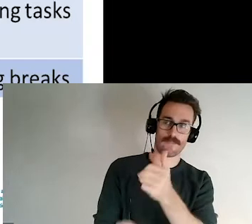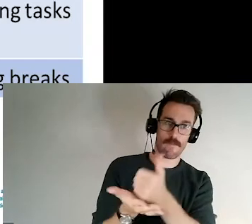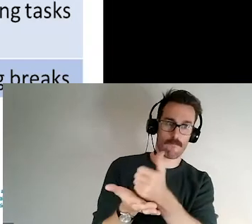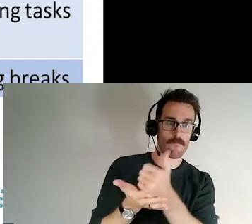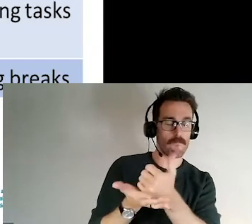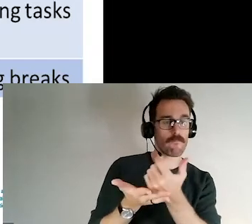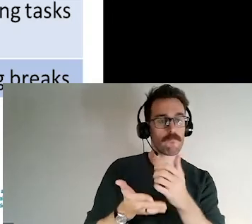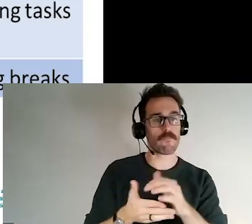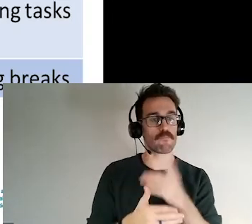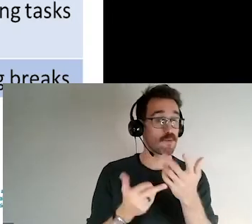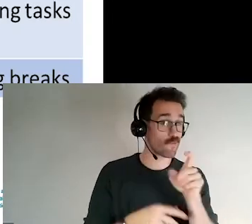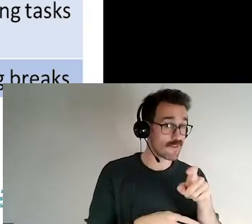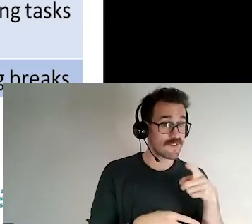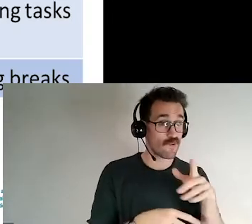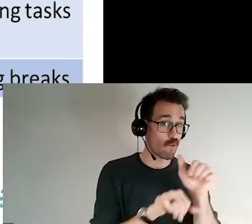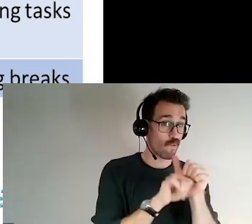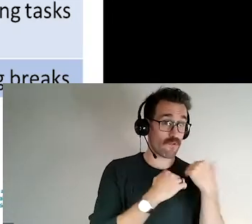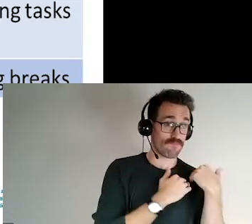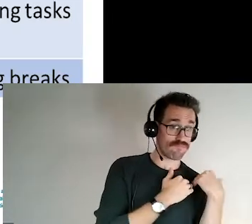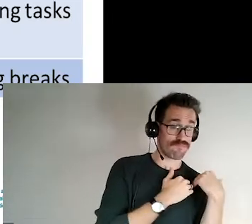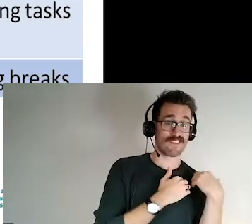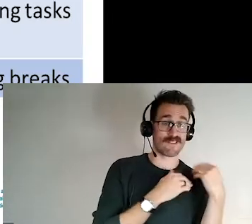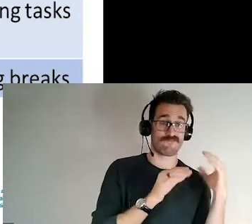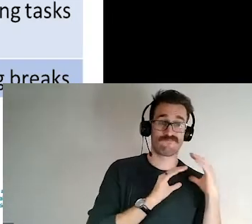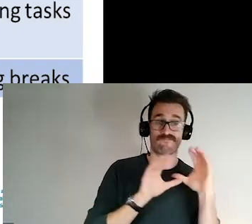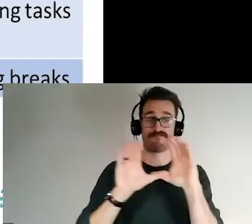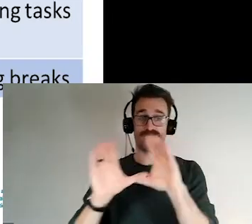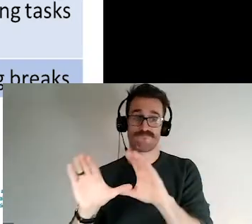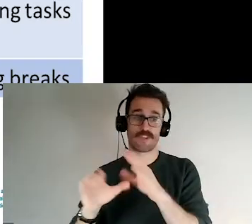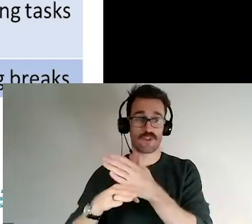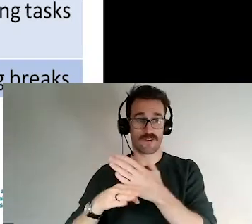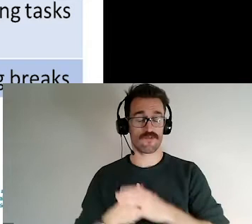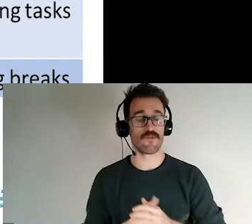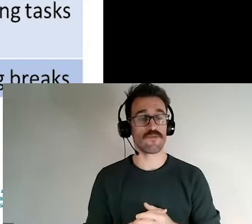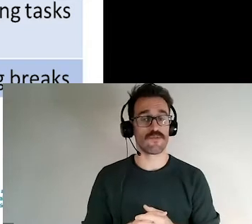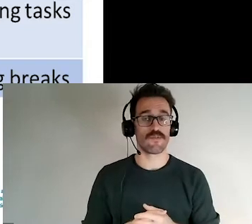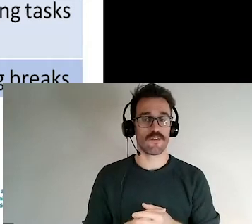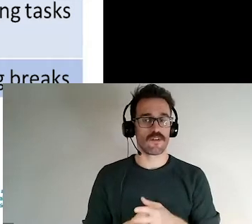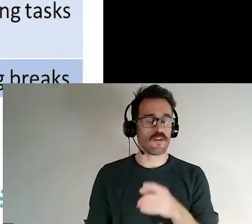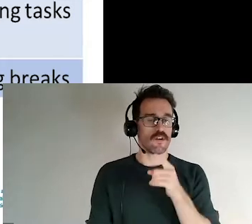sharing a bit more information here. So these are really targeted to specific job demands.